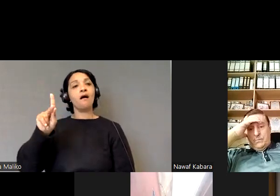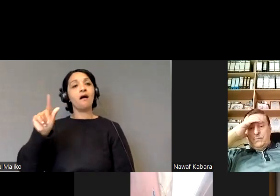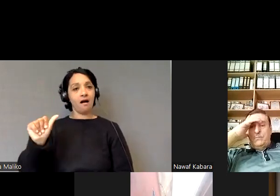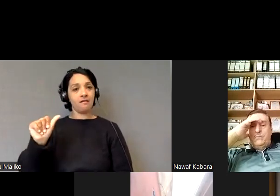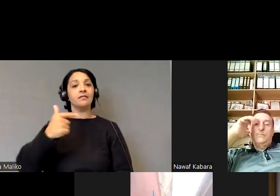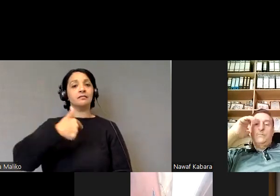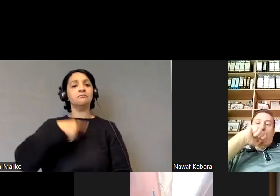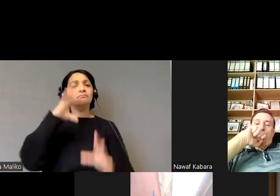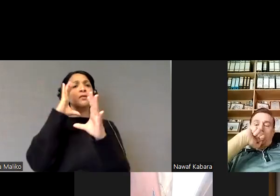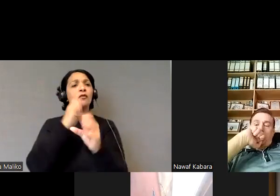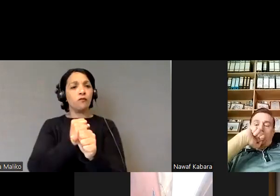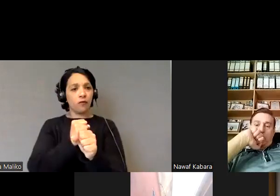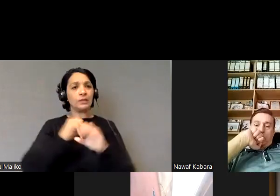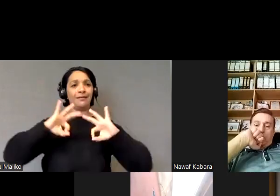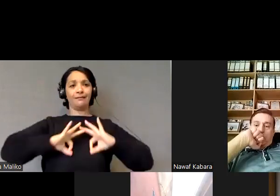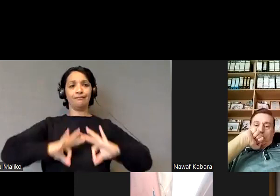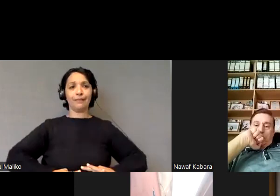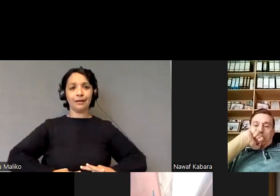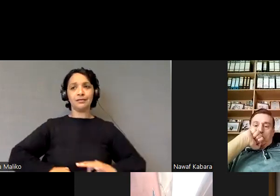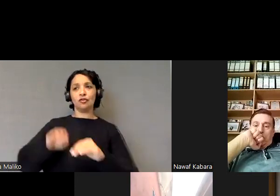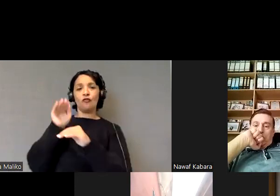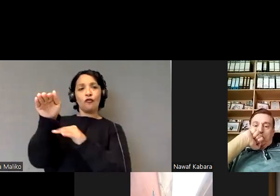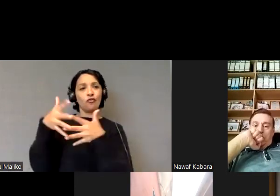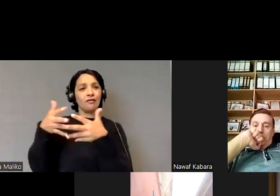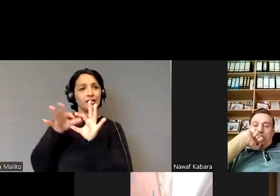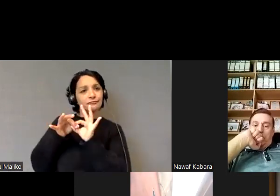at the Ministry of Foreign Affairs.